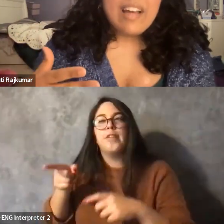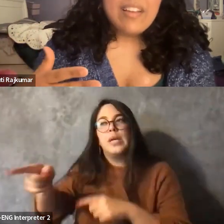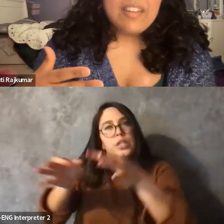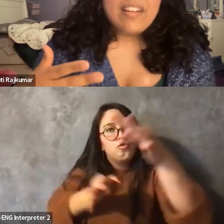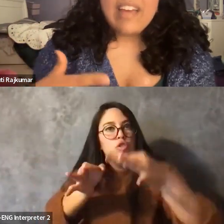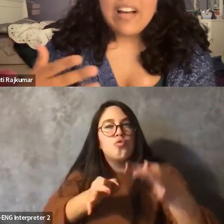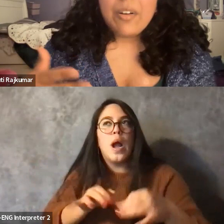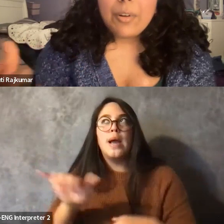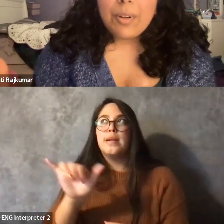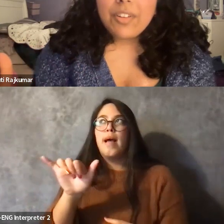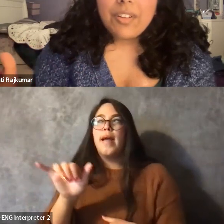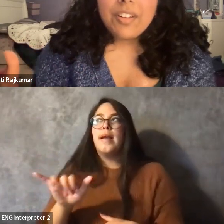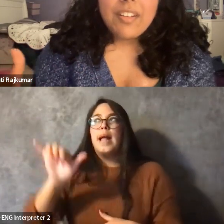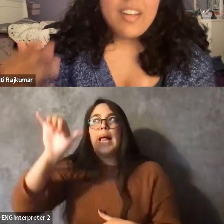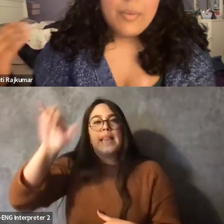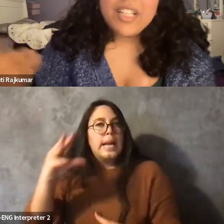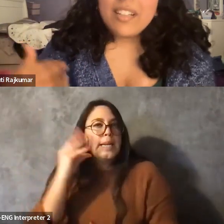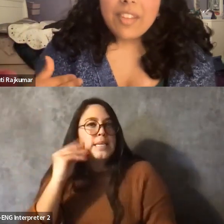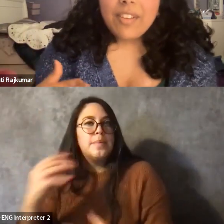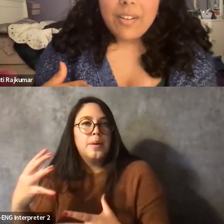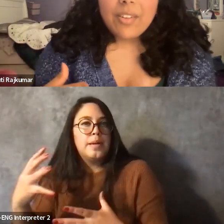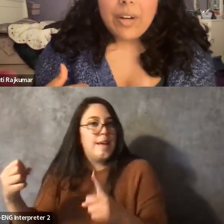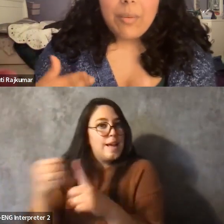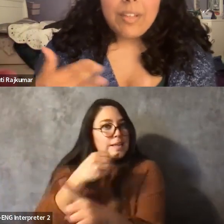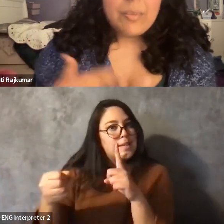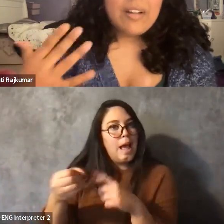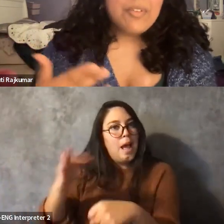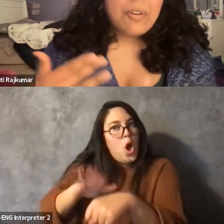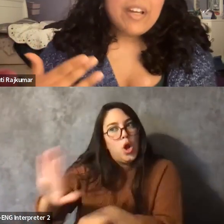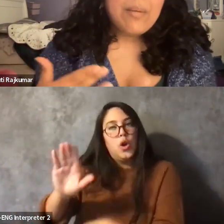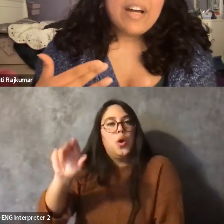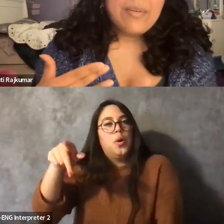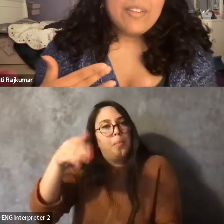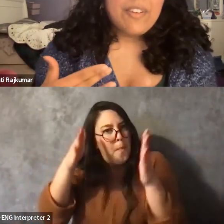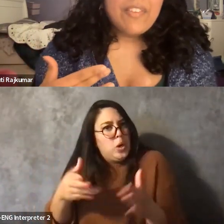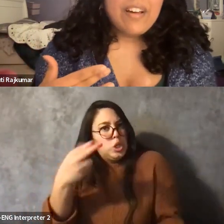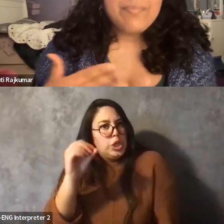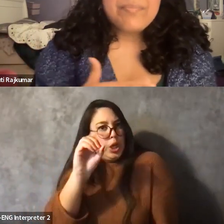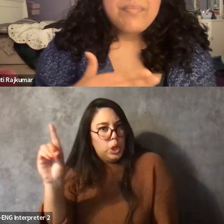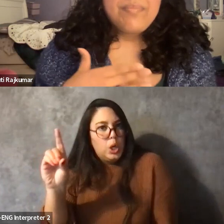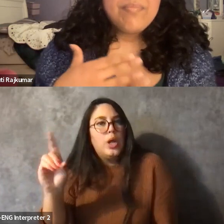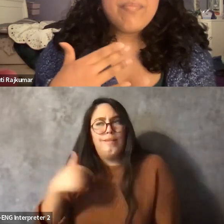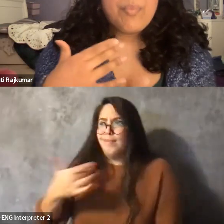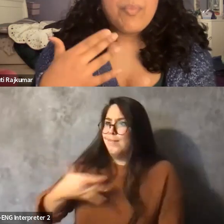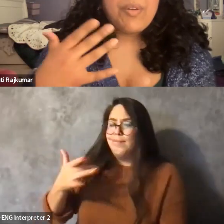as an attack on her personhood, which I definitely felt as well, because when I was growing up, I always felt that, you know,